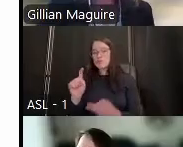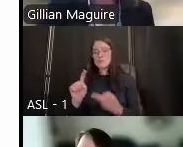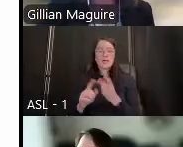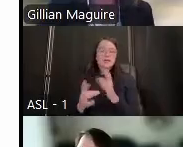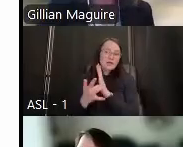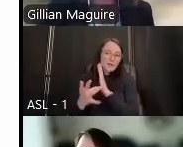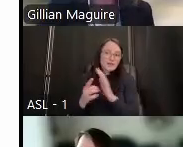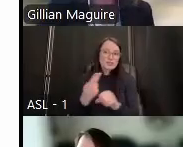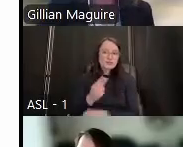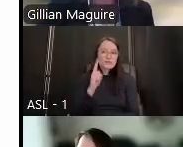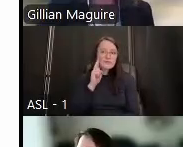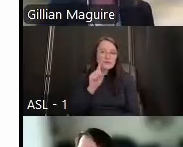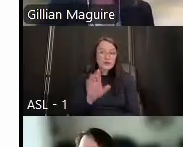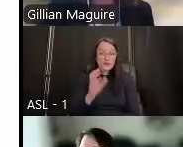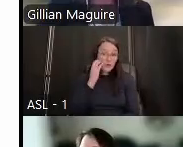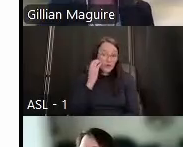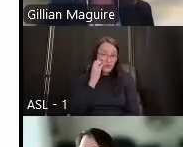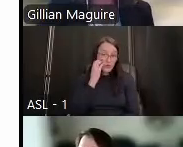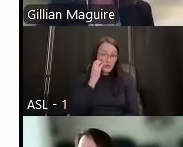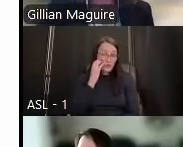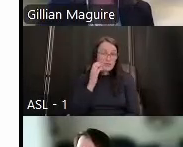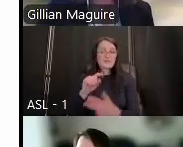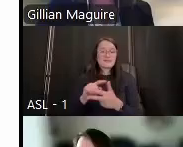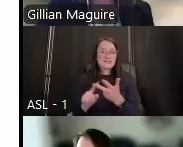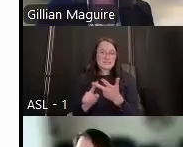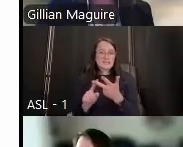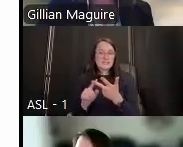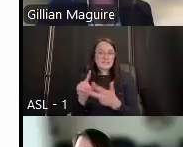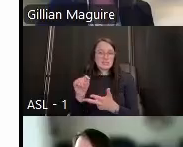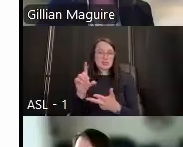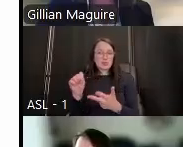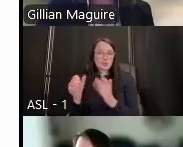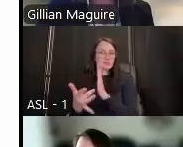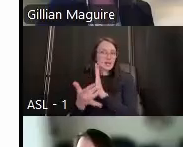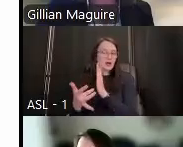um, that are things that can kind of supplement the the built environment and accessibility.